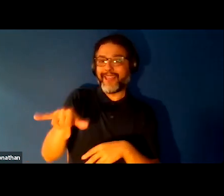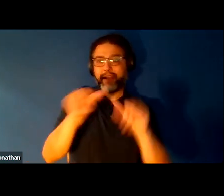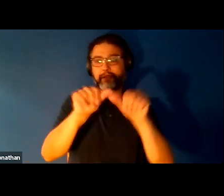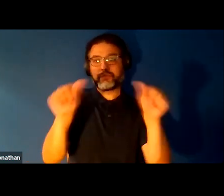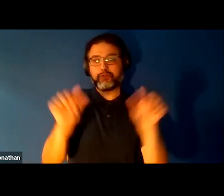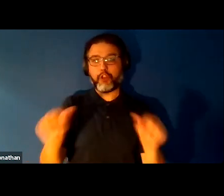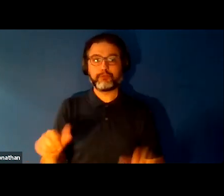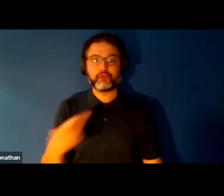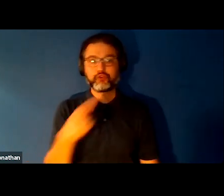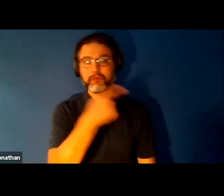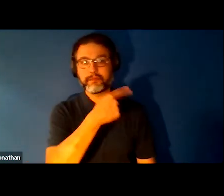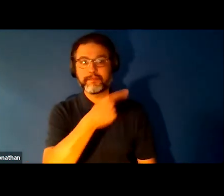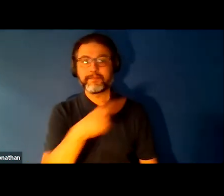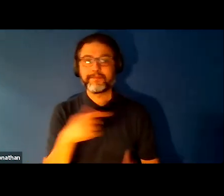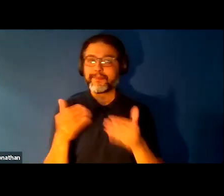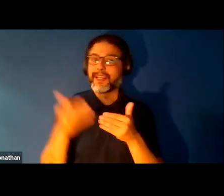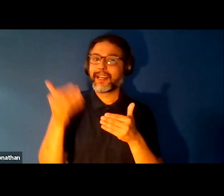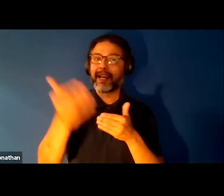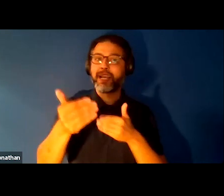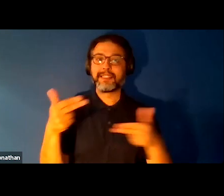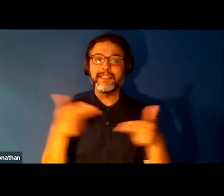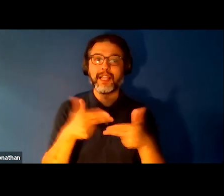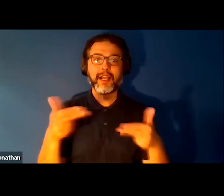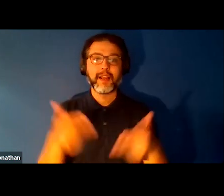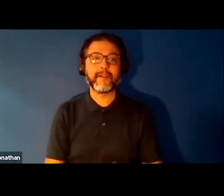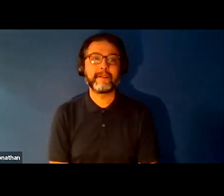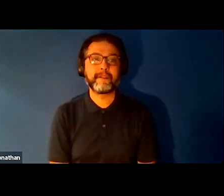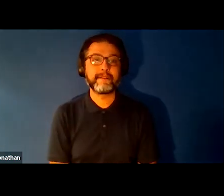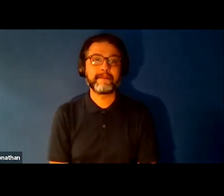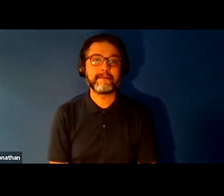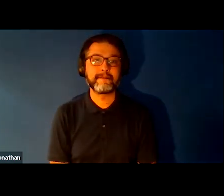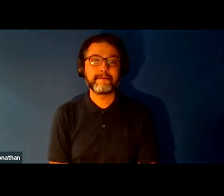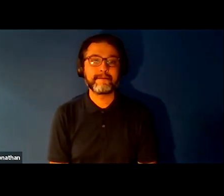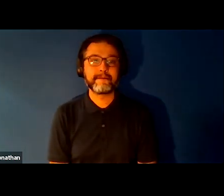Next slide.